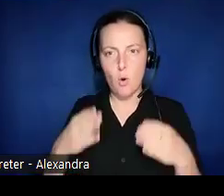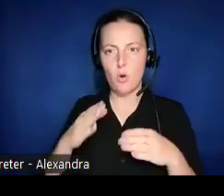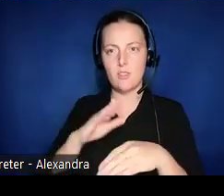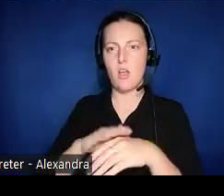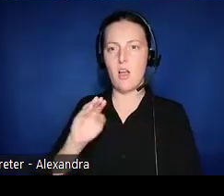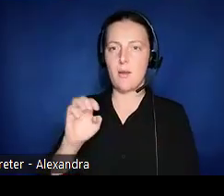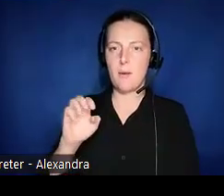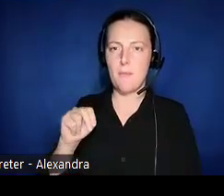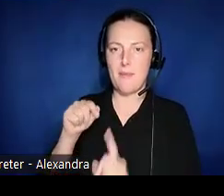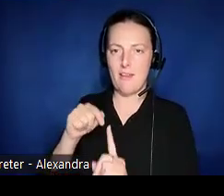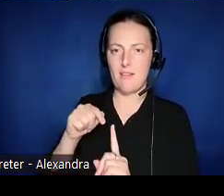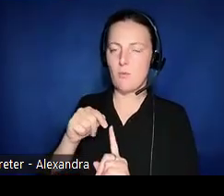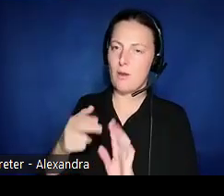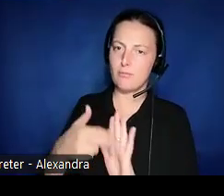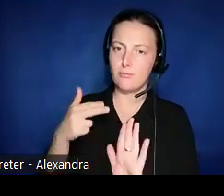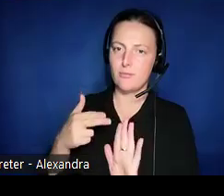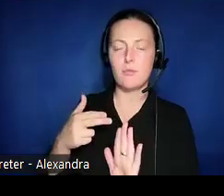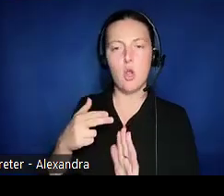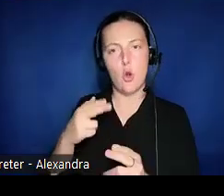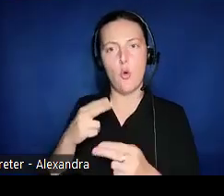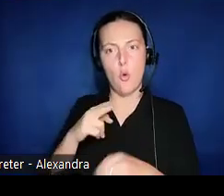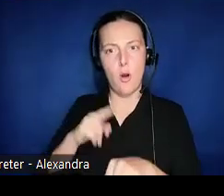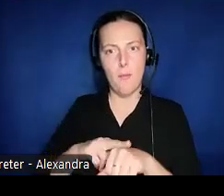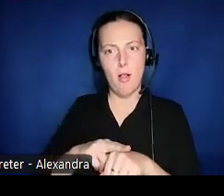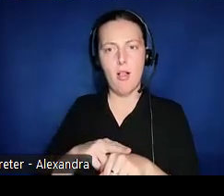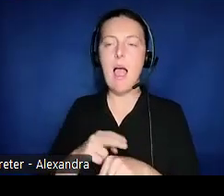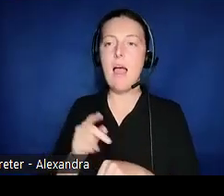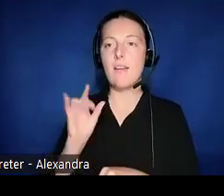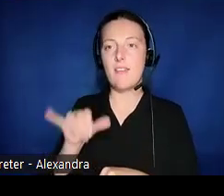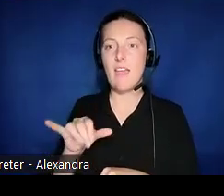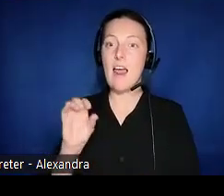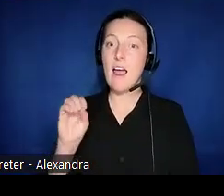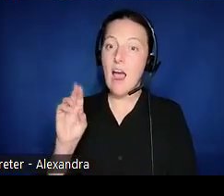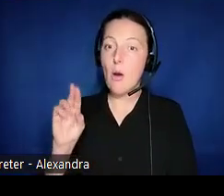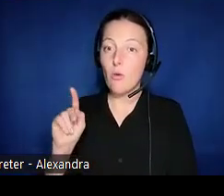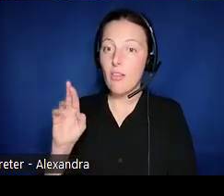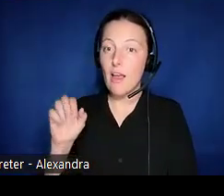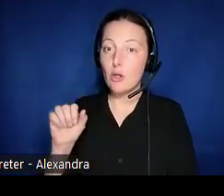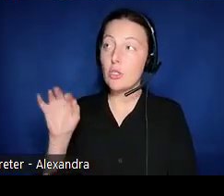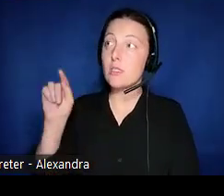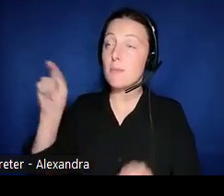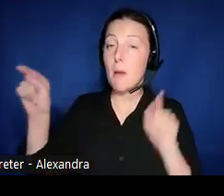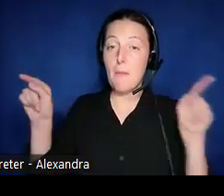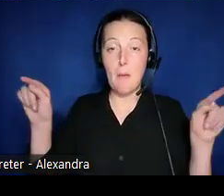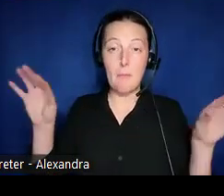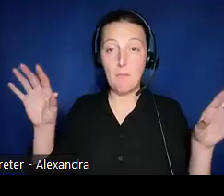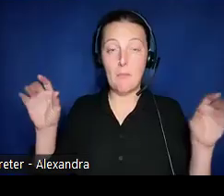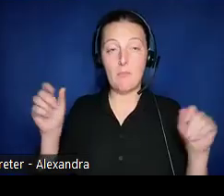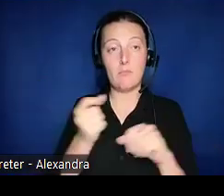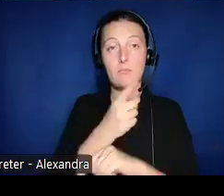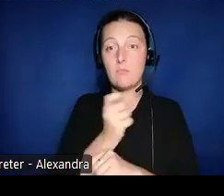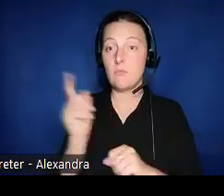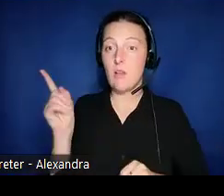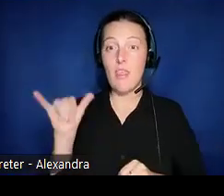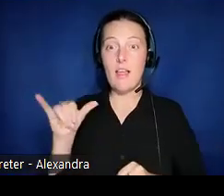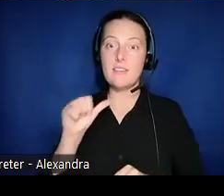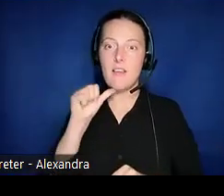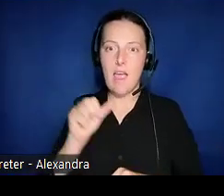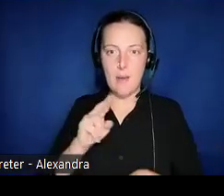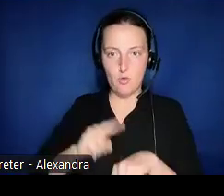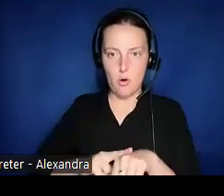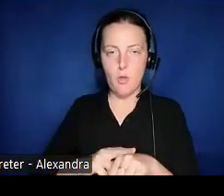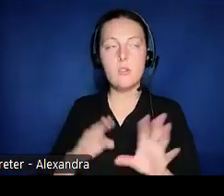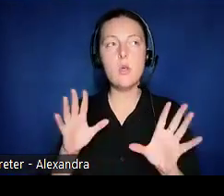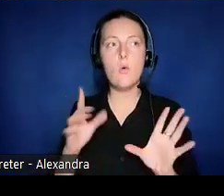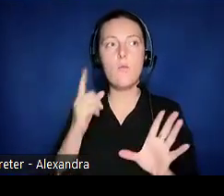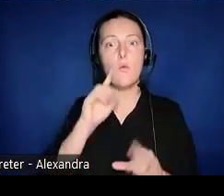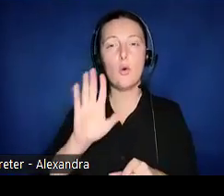and then outliers is what's abnormal. In your opinion, how how much is act is that actually true